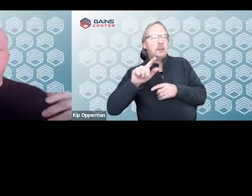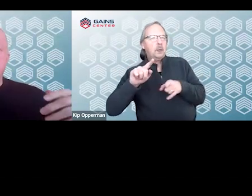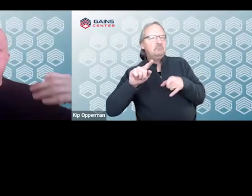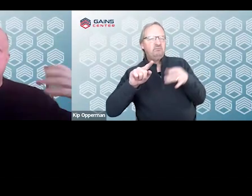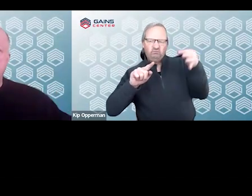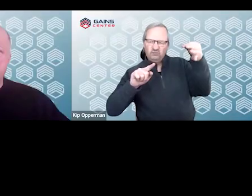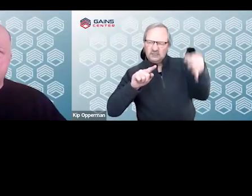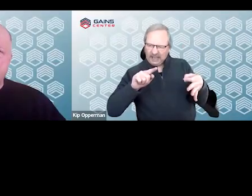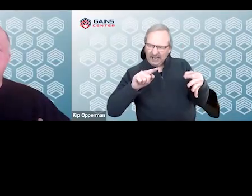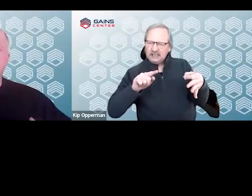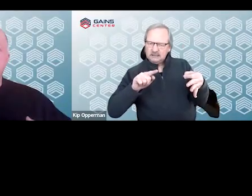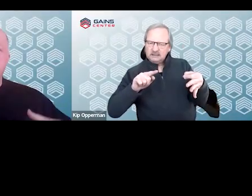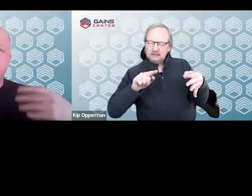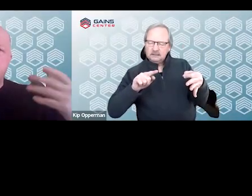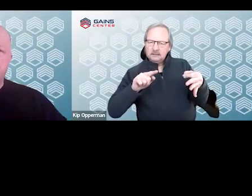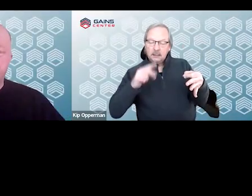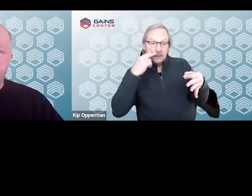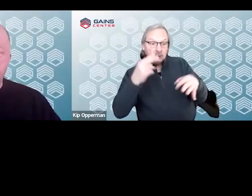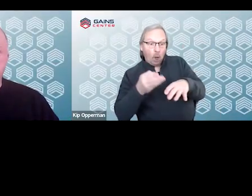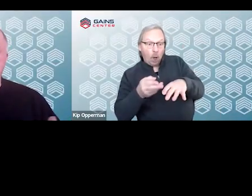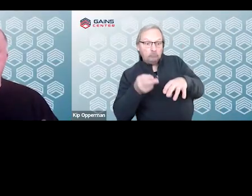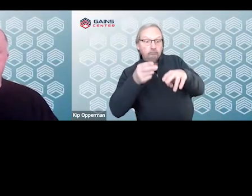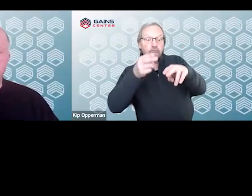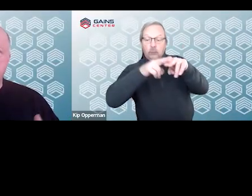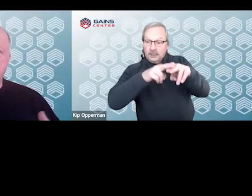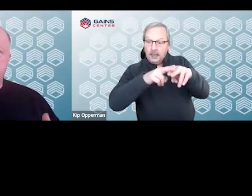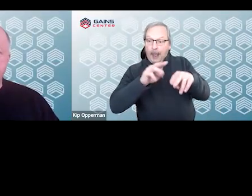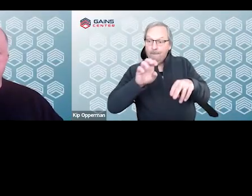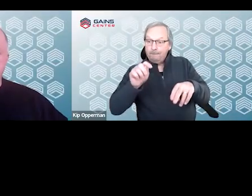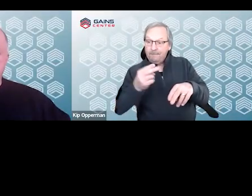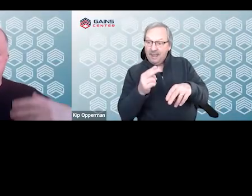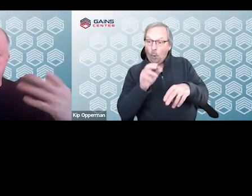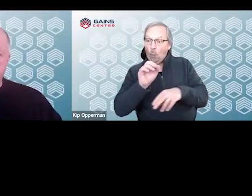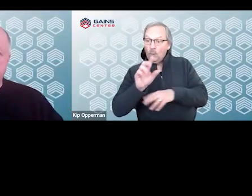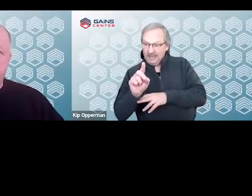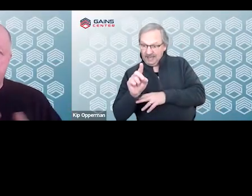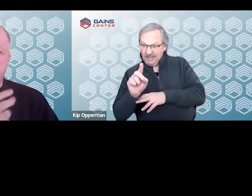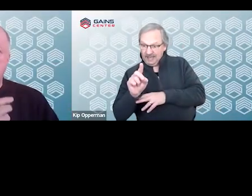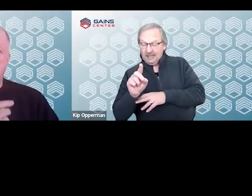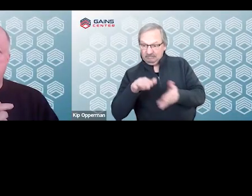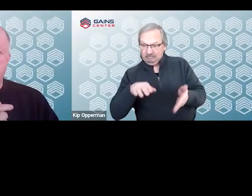They started to see increase in methamphetamine-related overdose deaths. And she decided she wanted